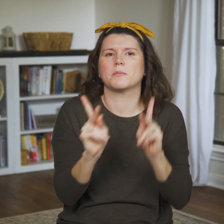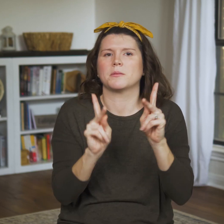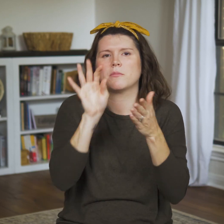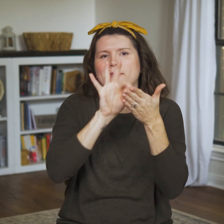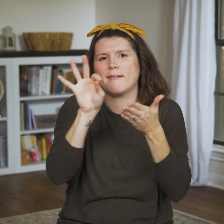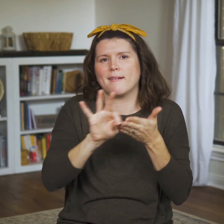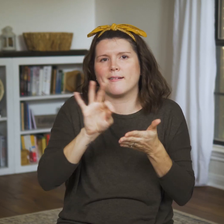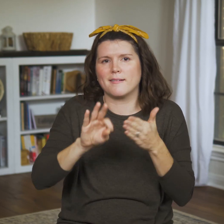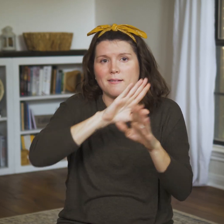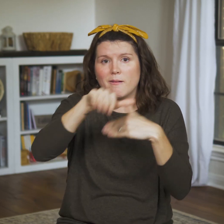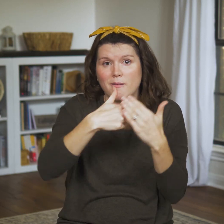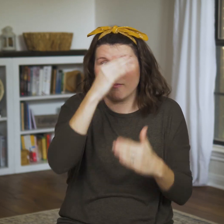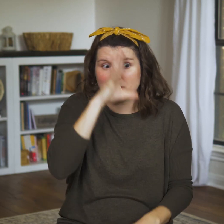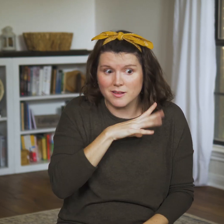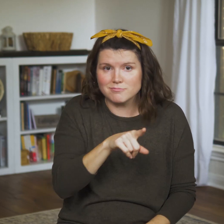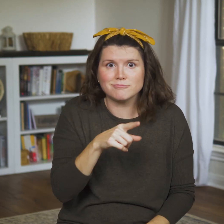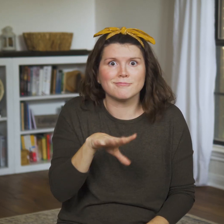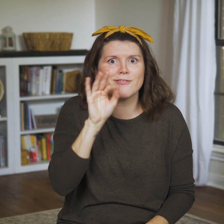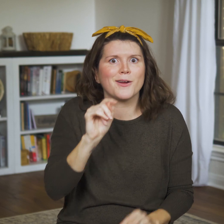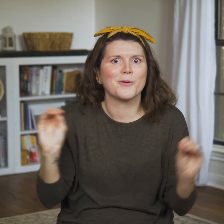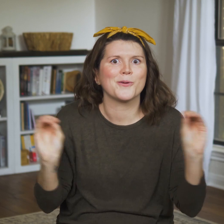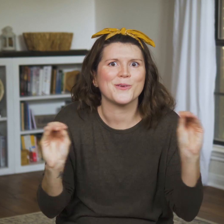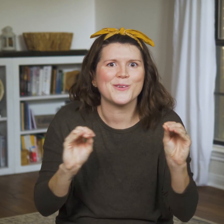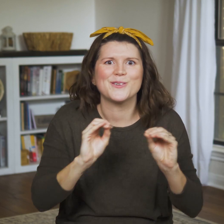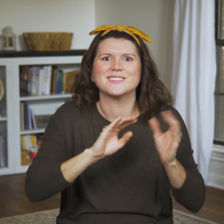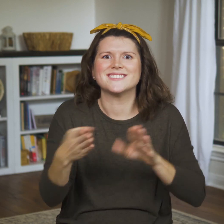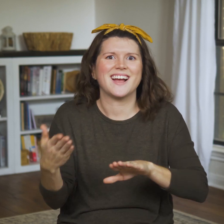will be absorbed into the Israelite community